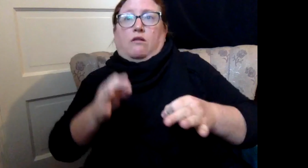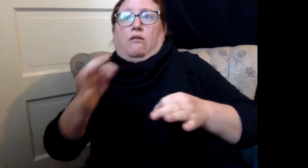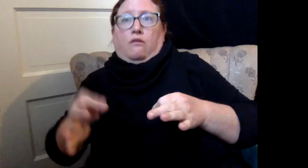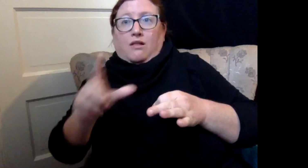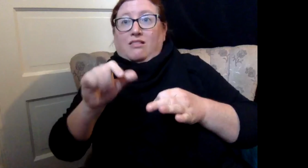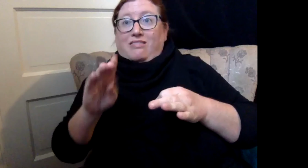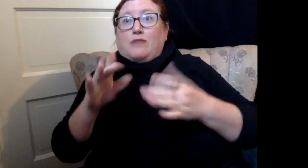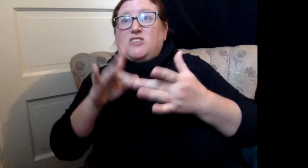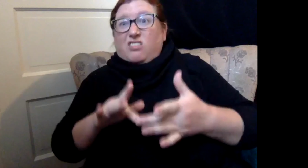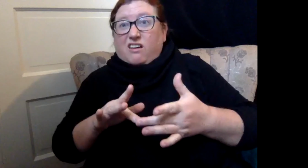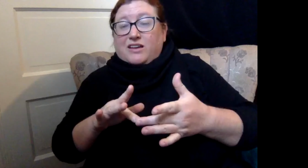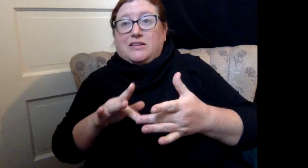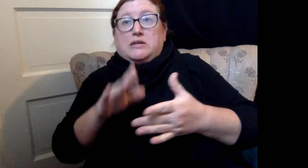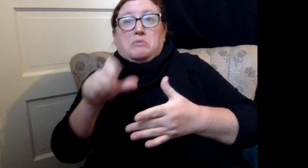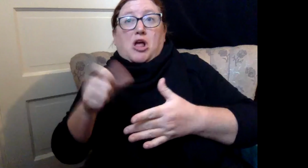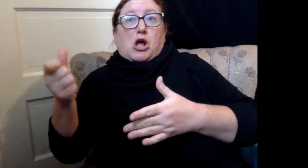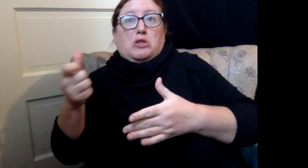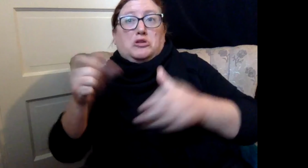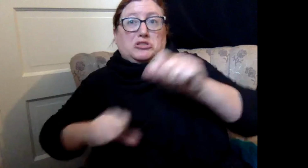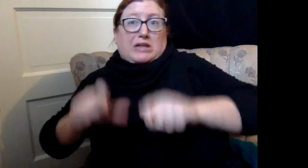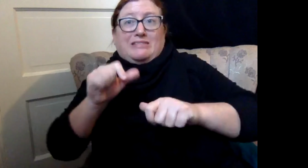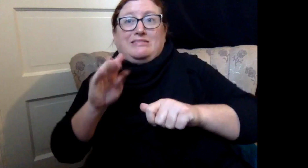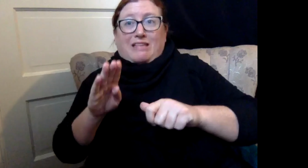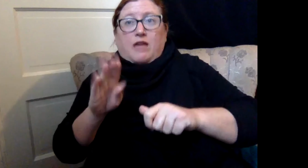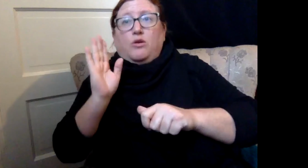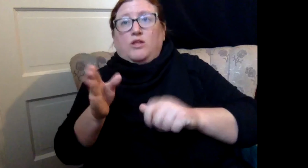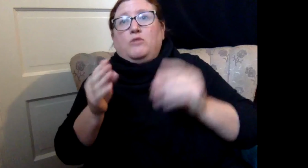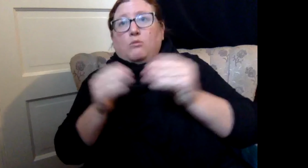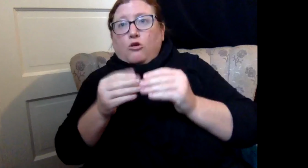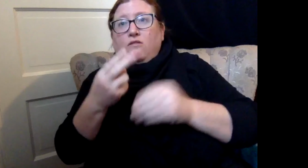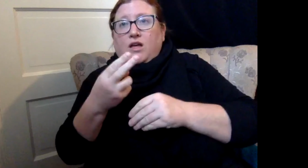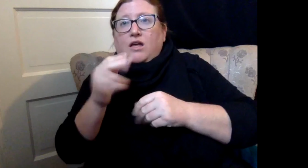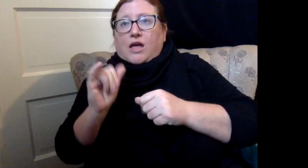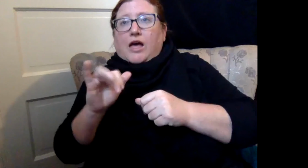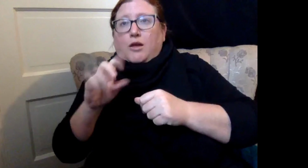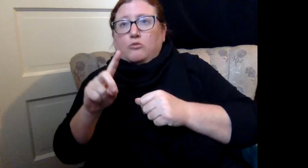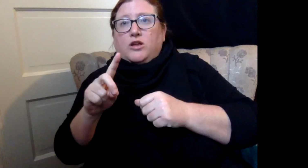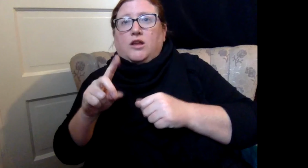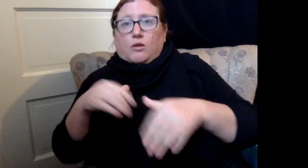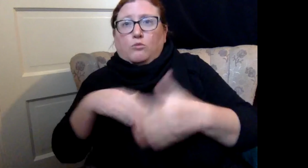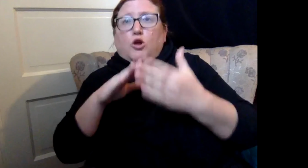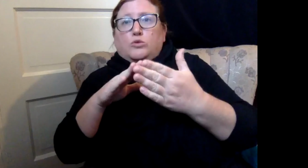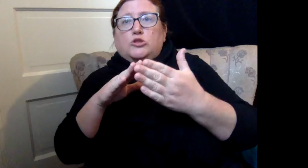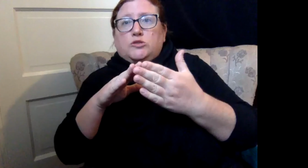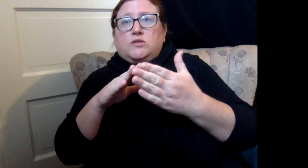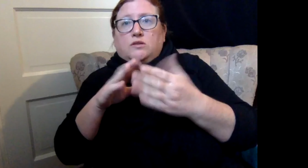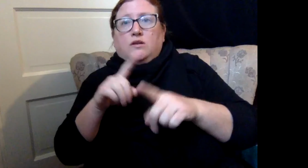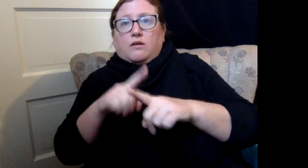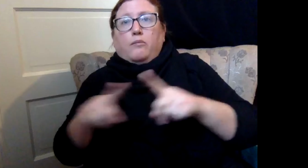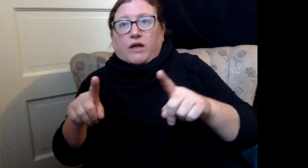scienc sciences, biology, seems like we can move those labs